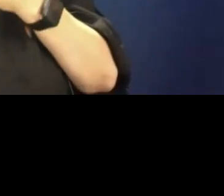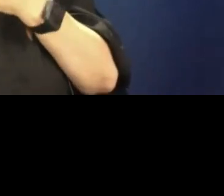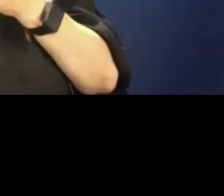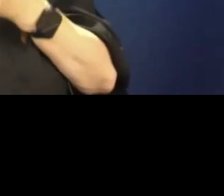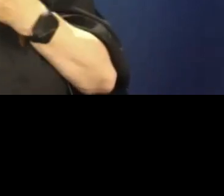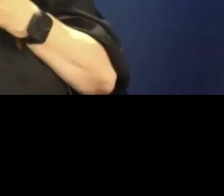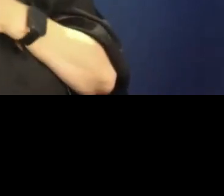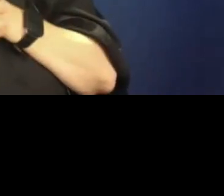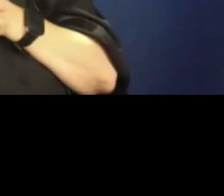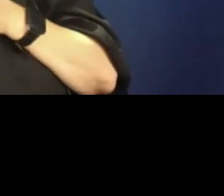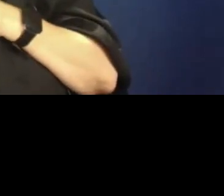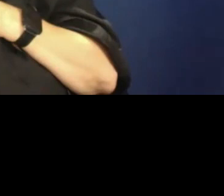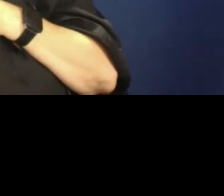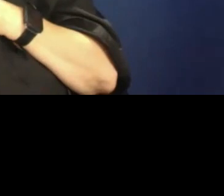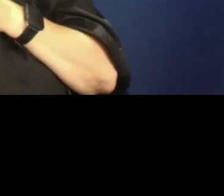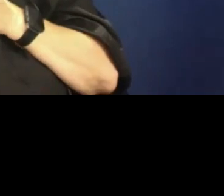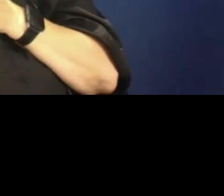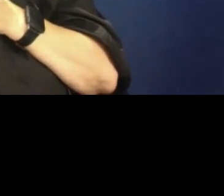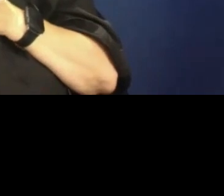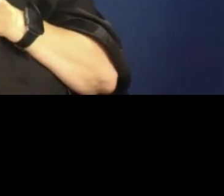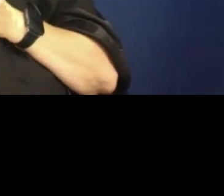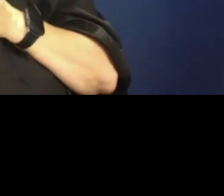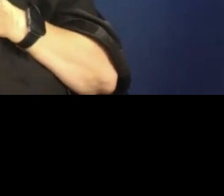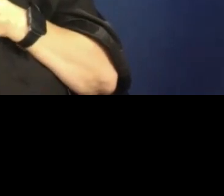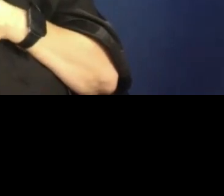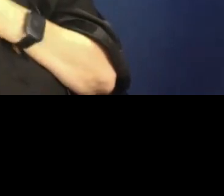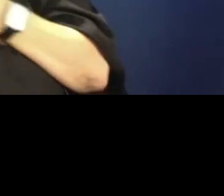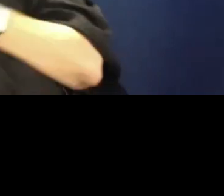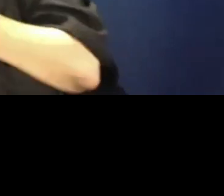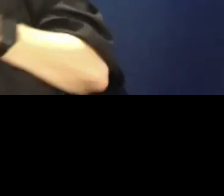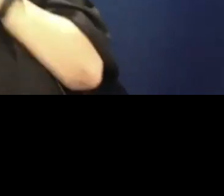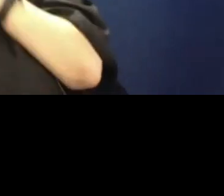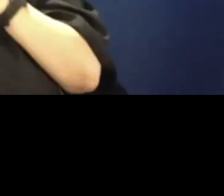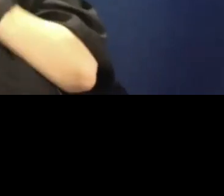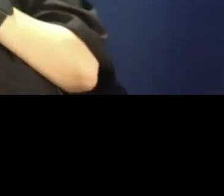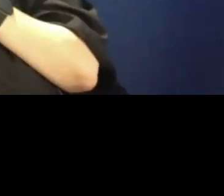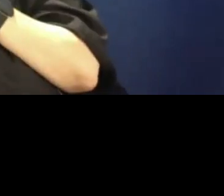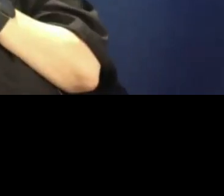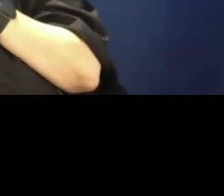So that one, I did have some conversations this morning about what that will that will look like,